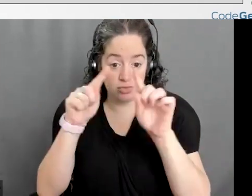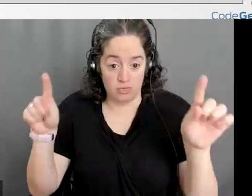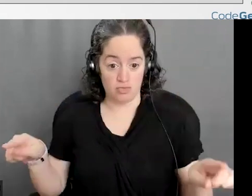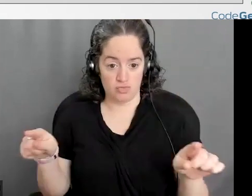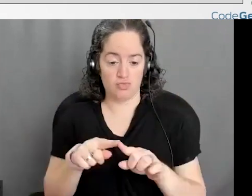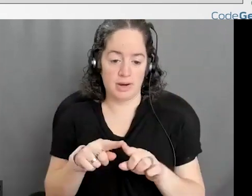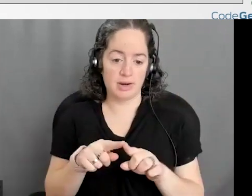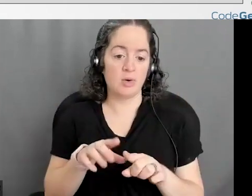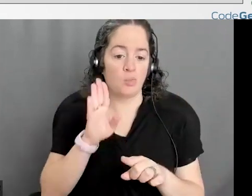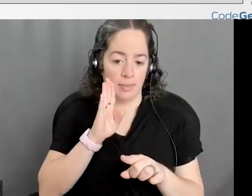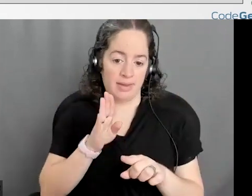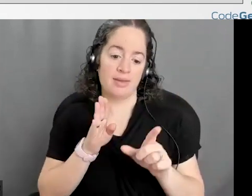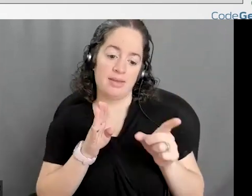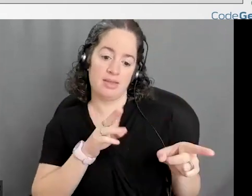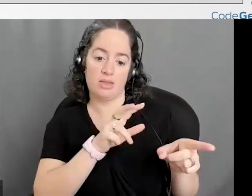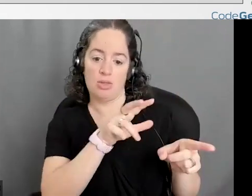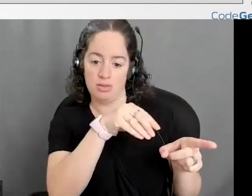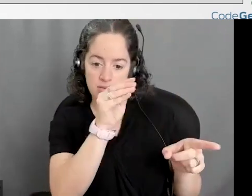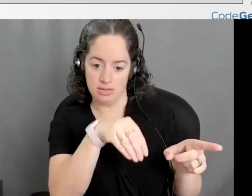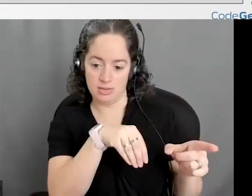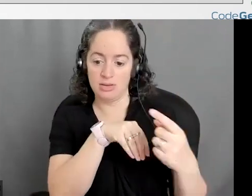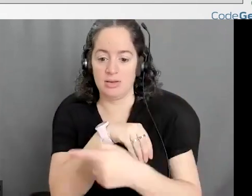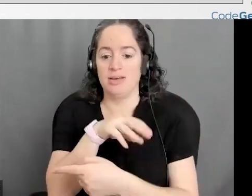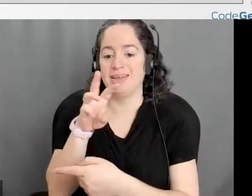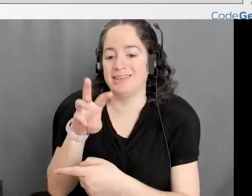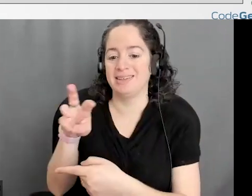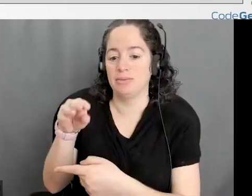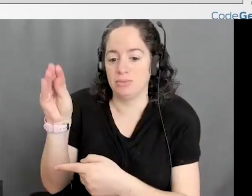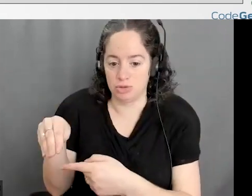The row headers are set at 33%, and the data table is at 66%.